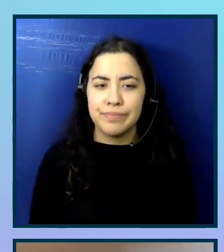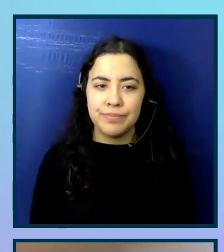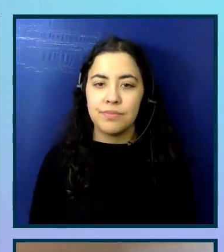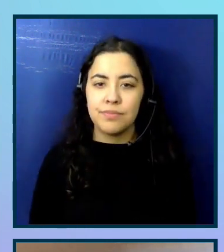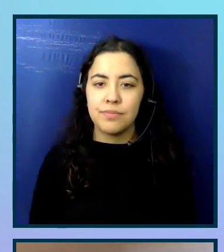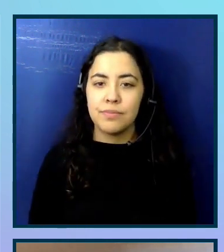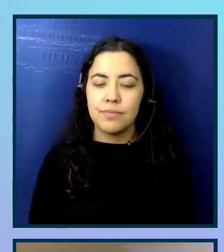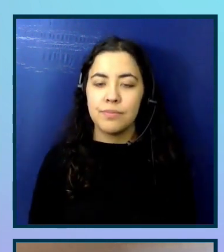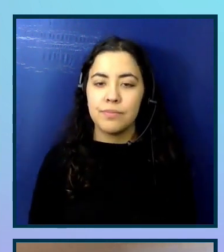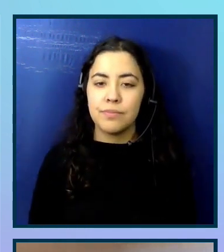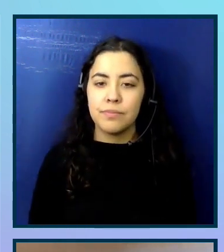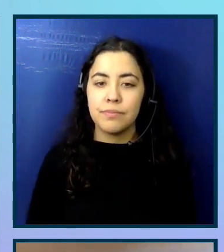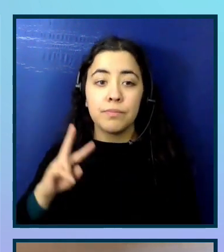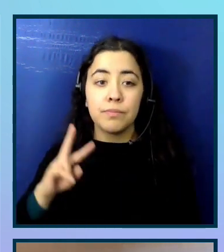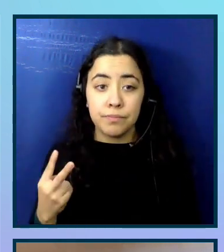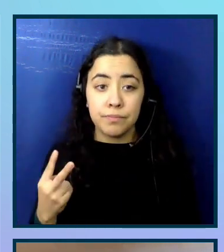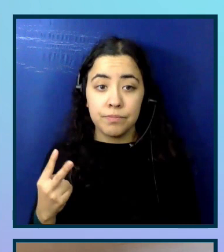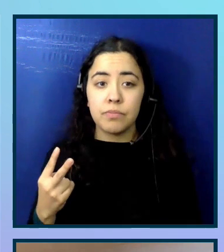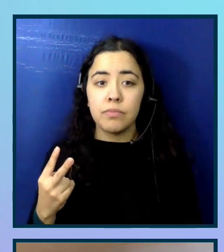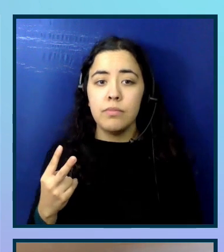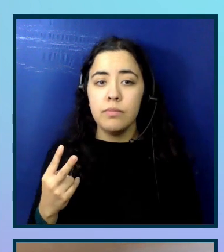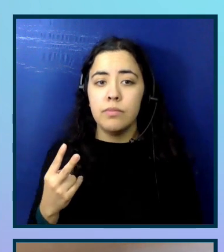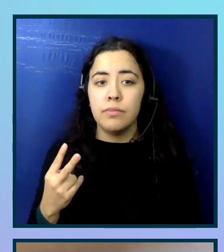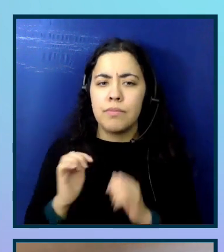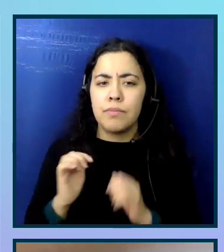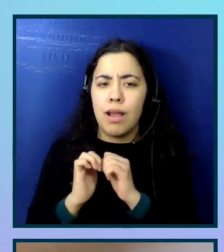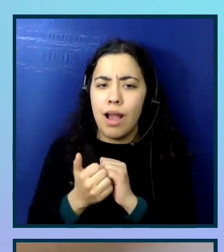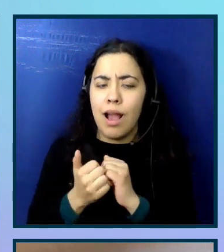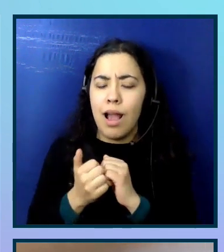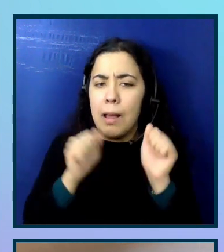Number two. Outline how the Abilities Design framework